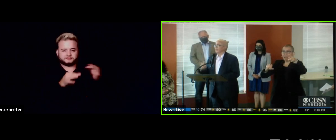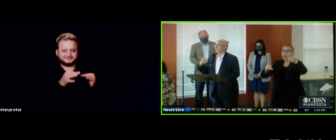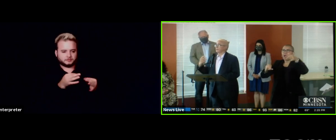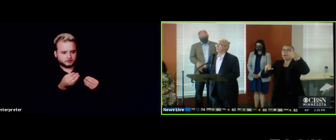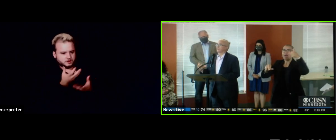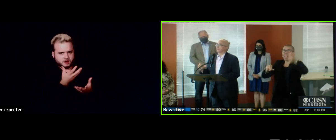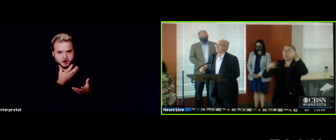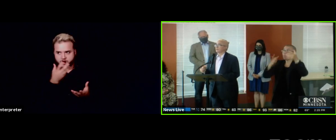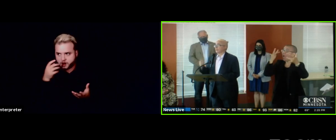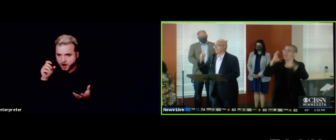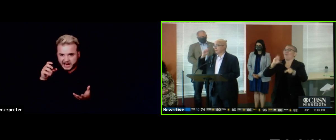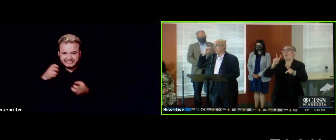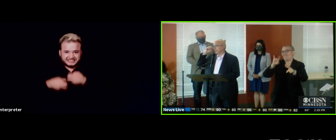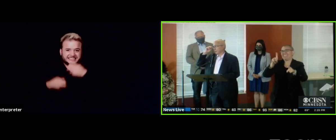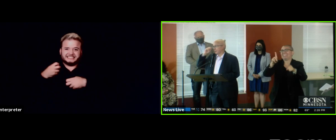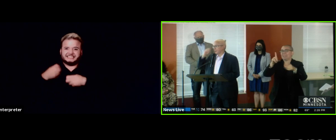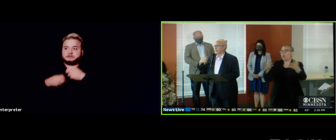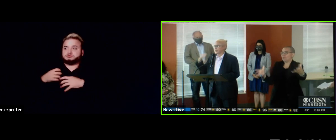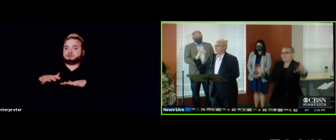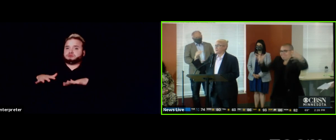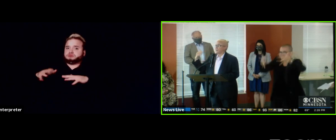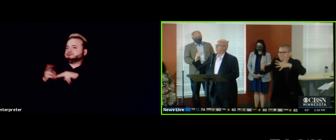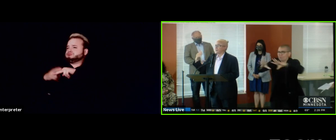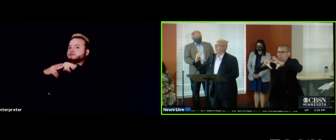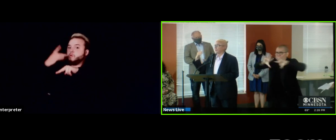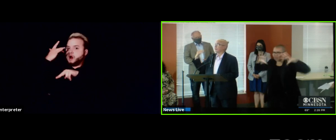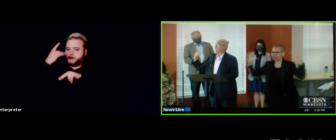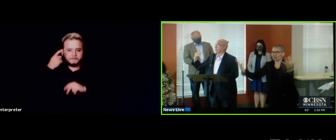going to be available for households that are thirty percent three hundred percent of